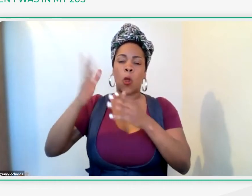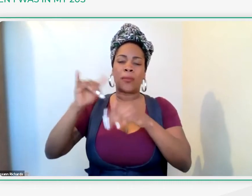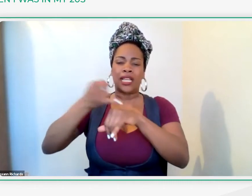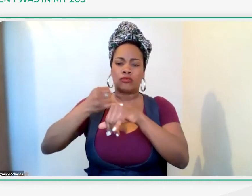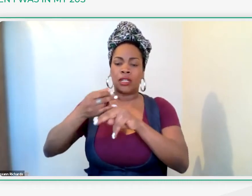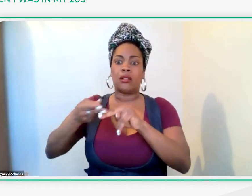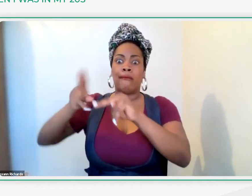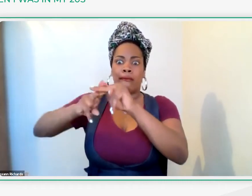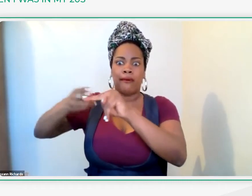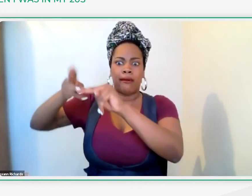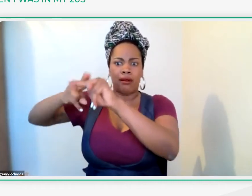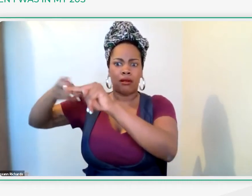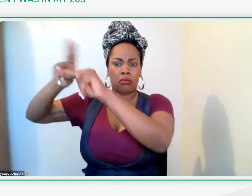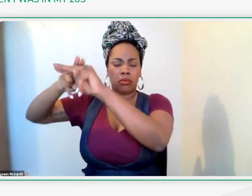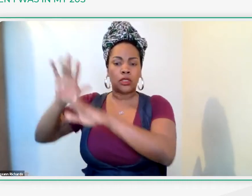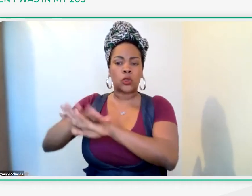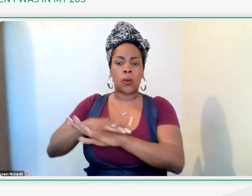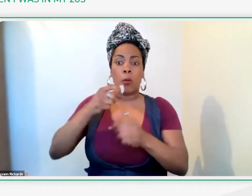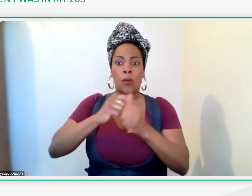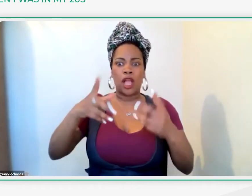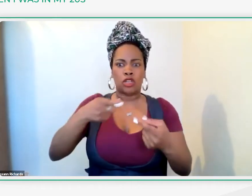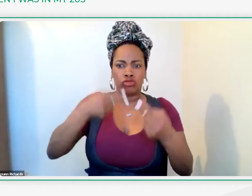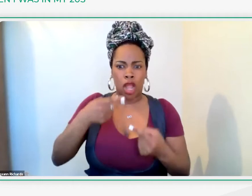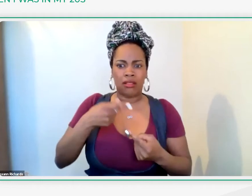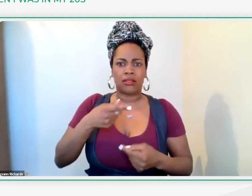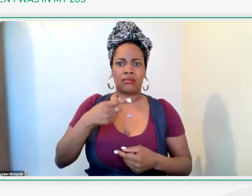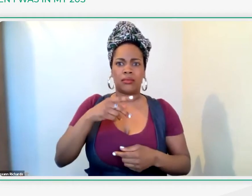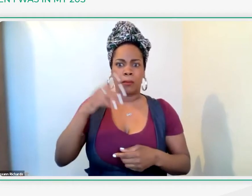you see on the slide. So you can see the interest is going up.